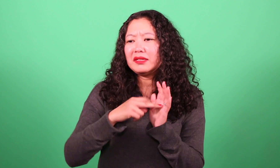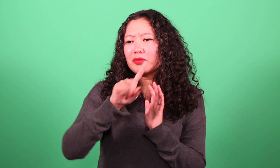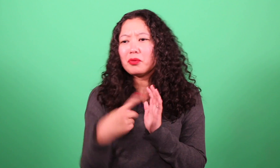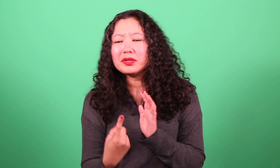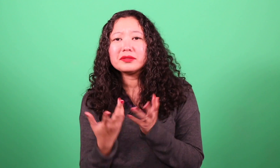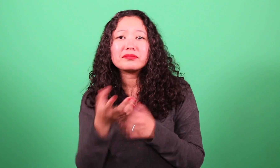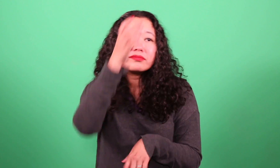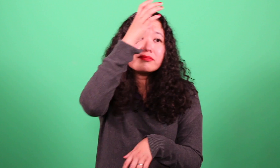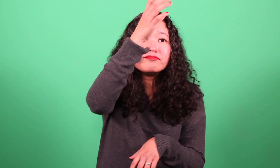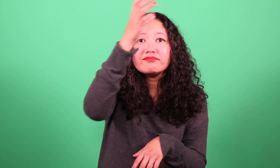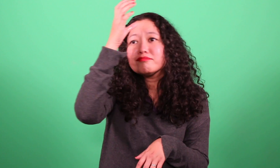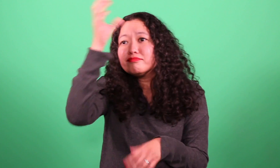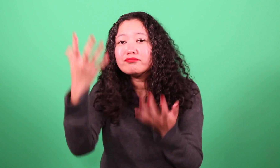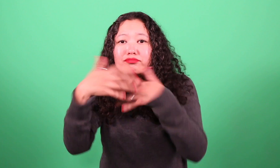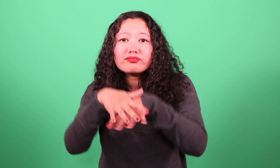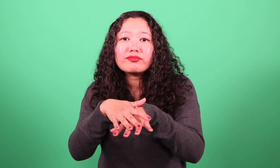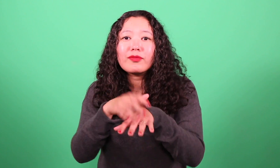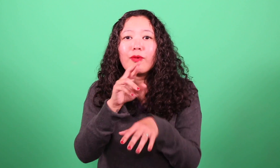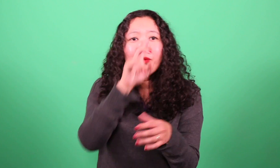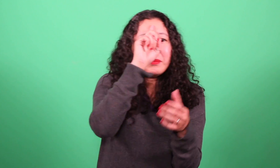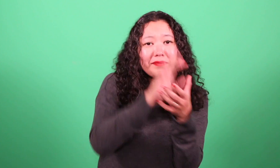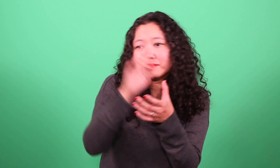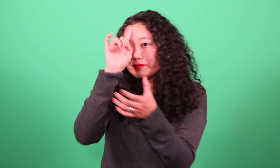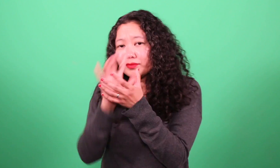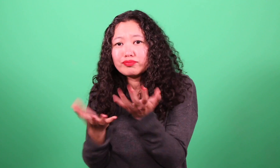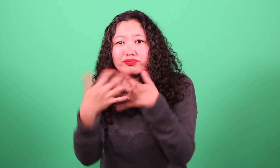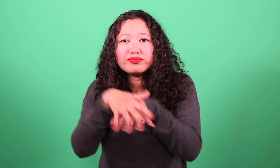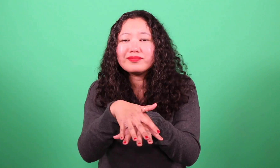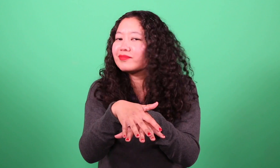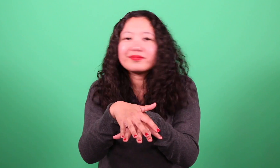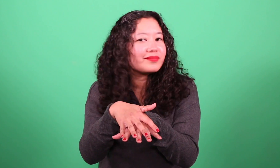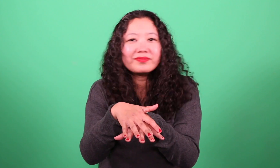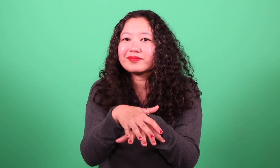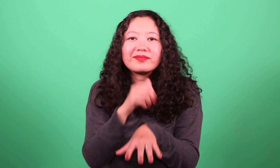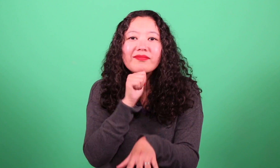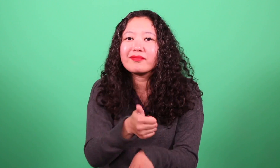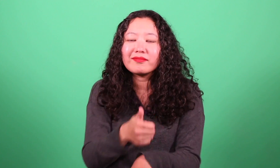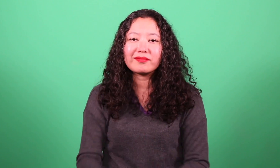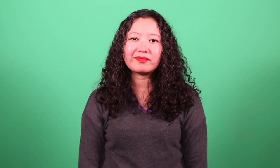It does not merely mean an intersection crossing over of two concepts or beliefs